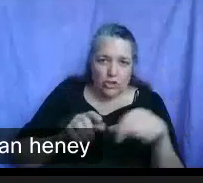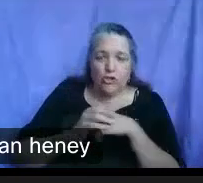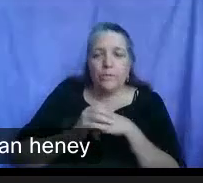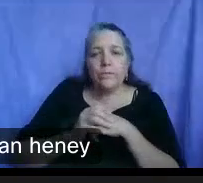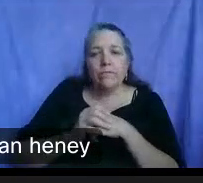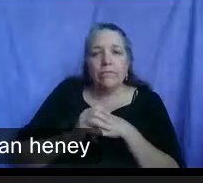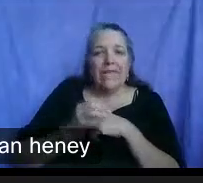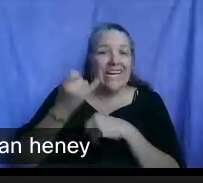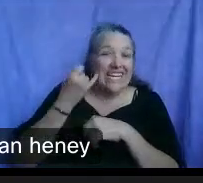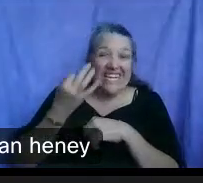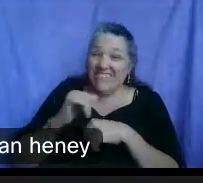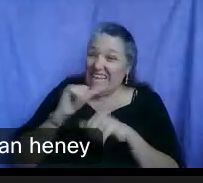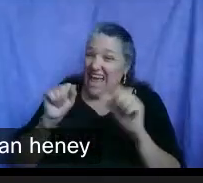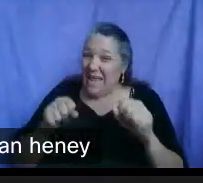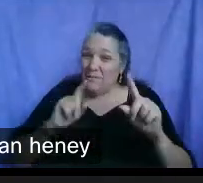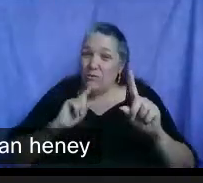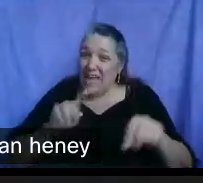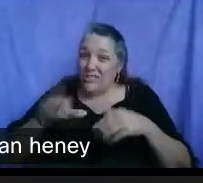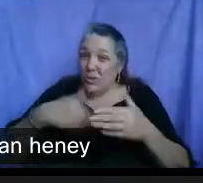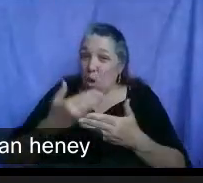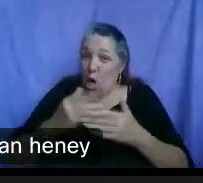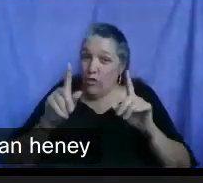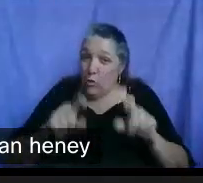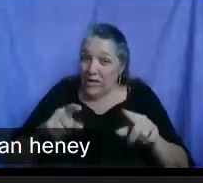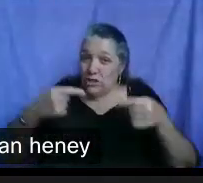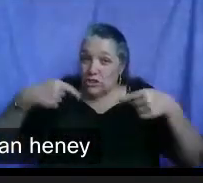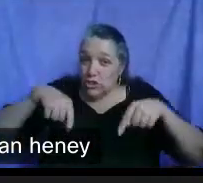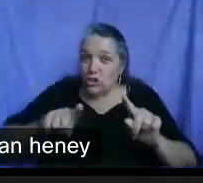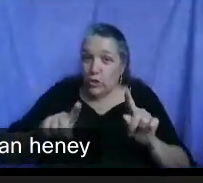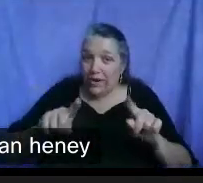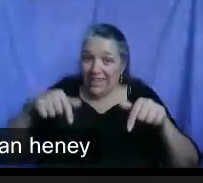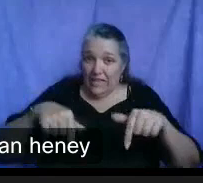don't get to all the questions with the response during the webinar, we will post the questions